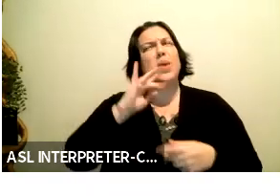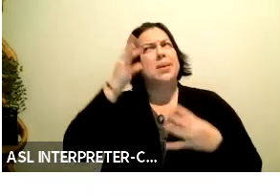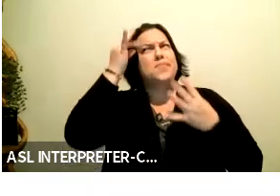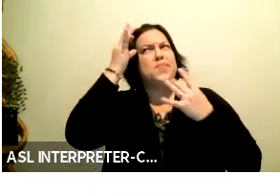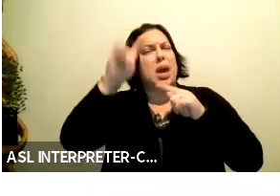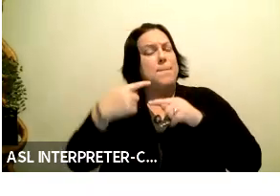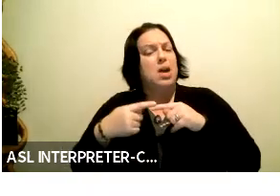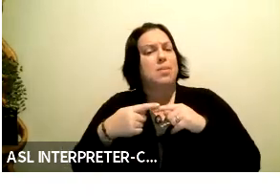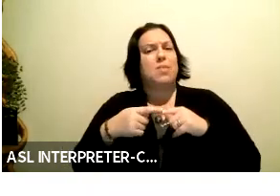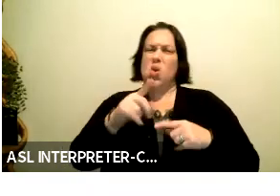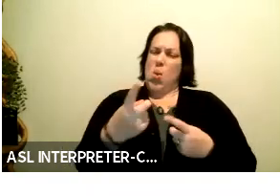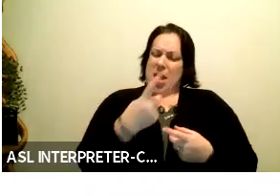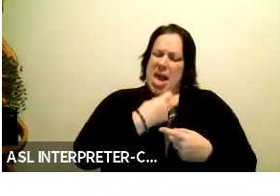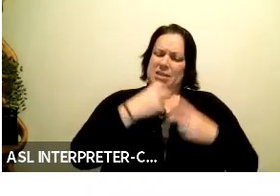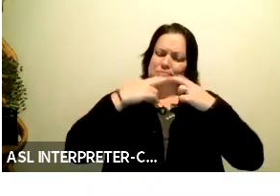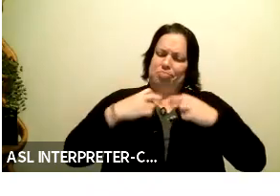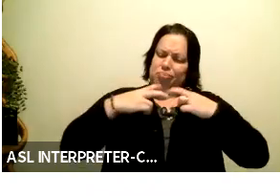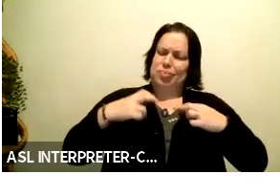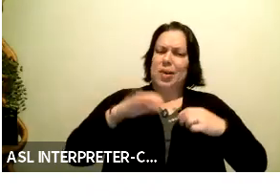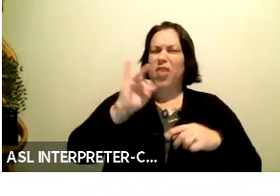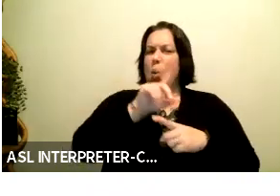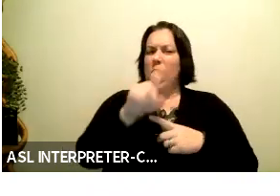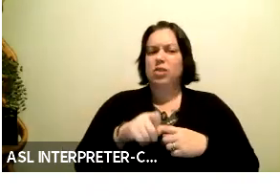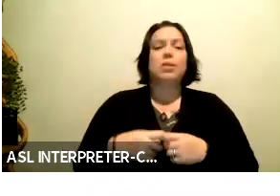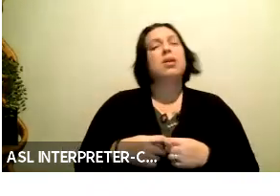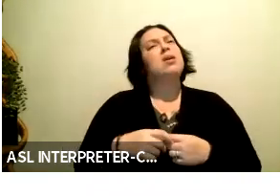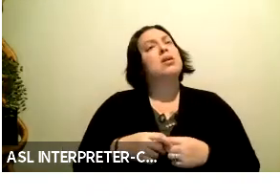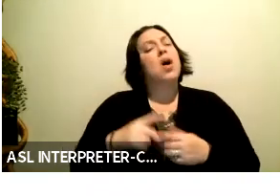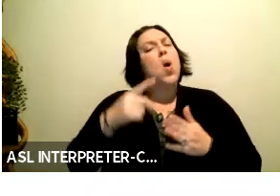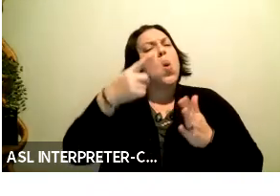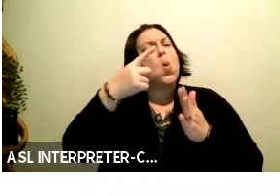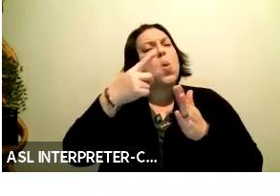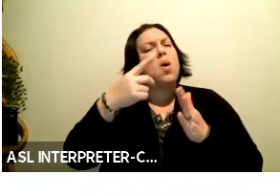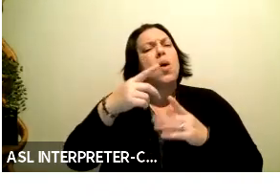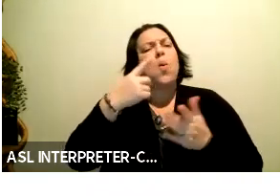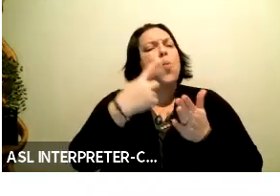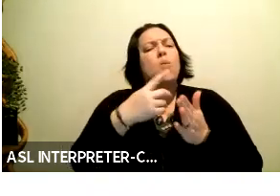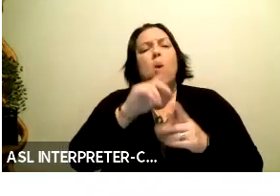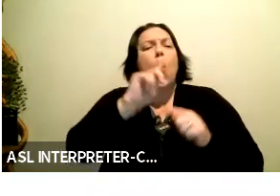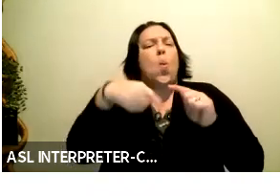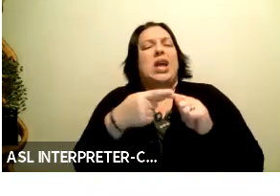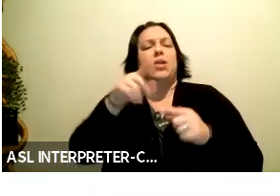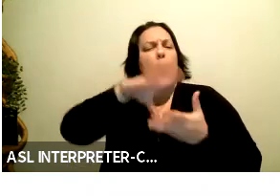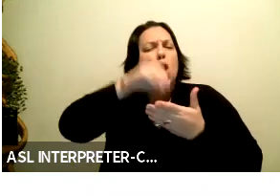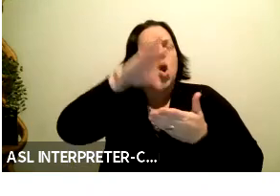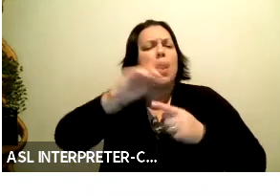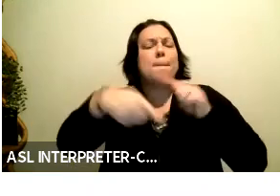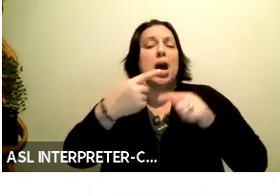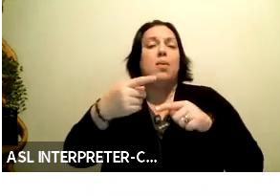have you learned something about community needs from another emergency support function partner or